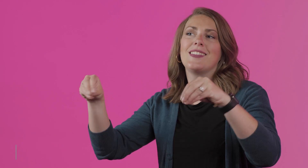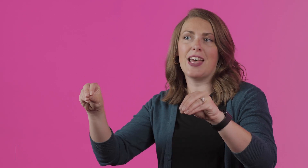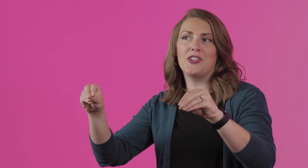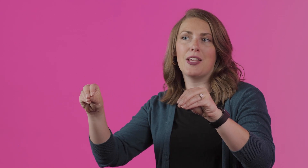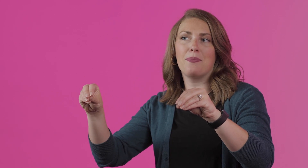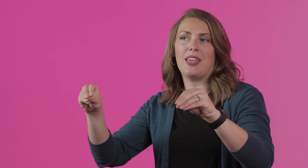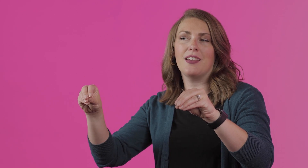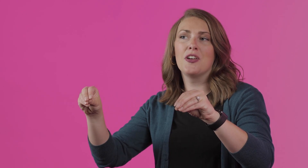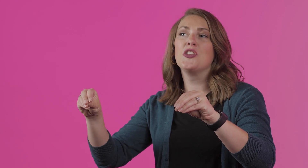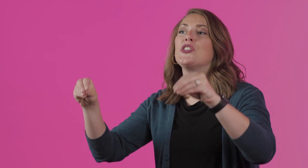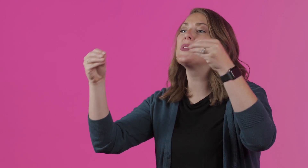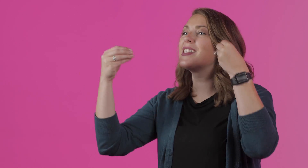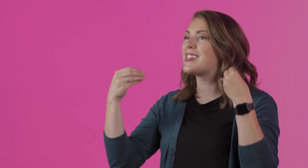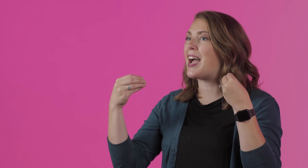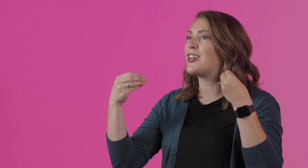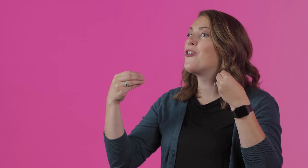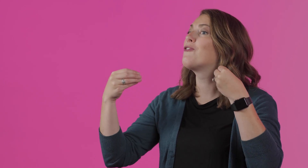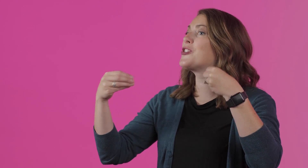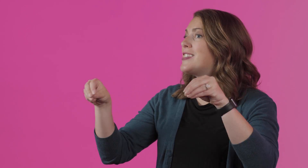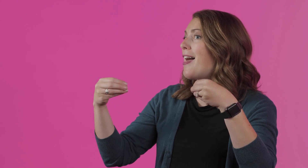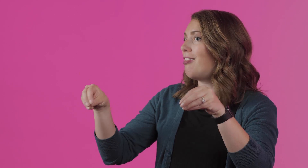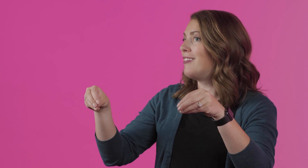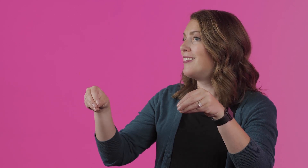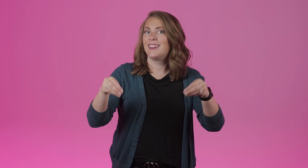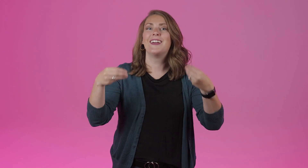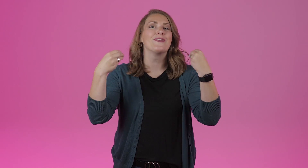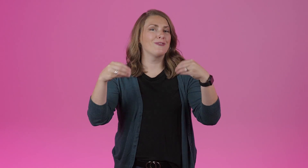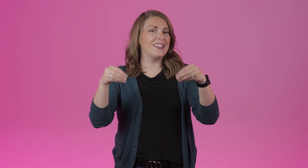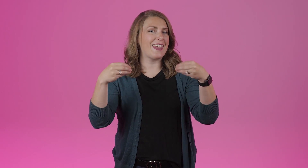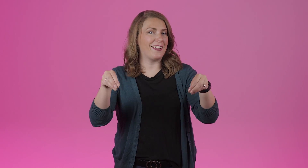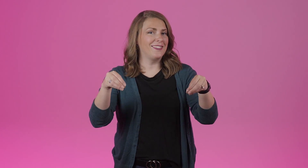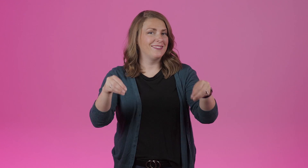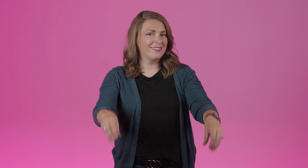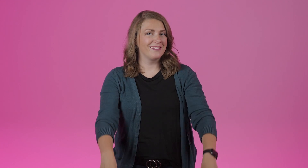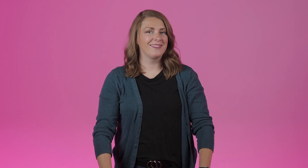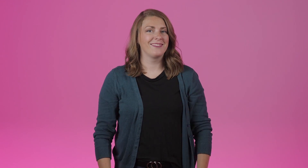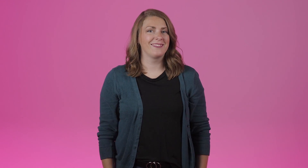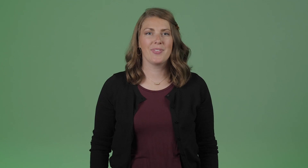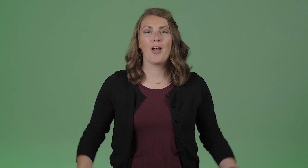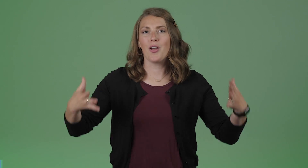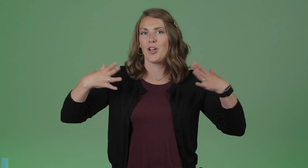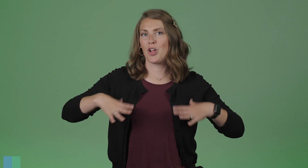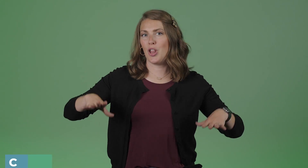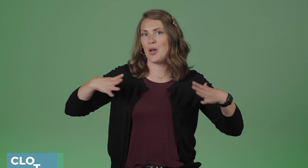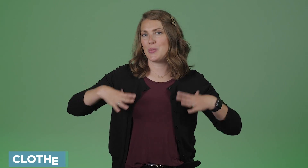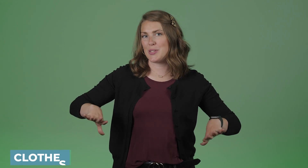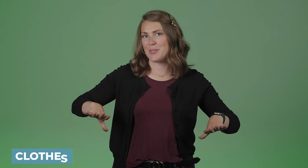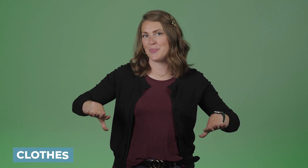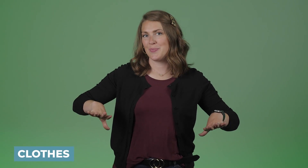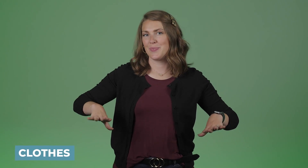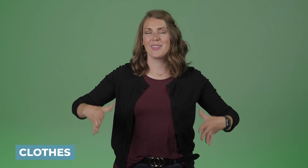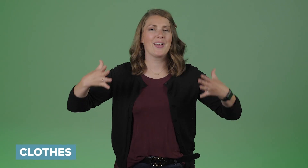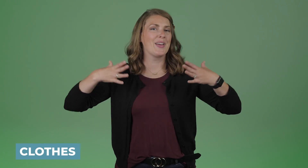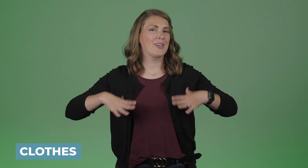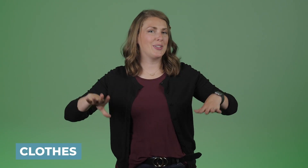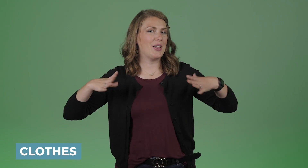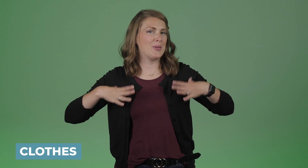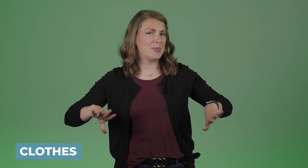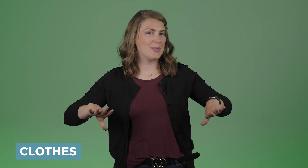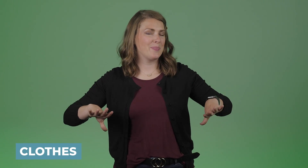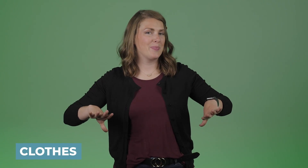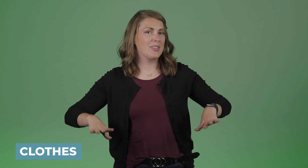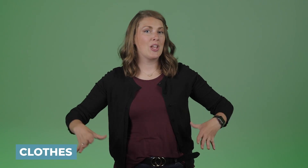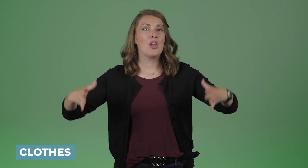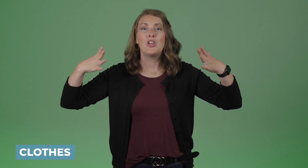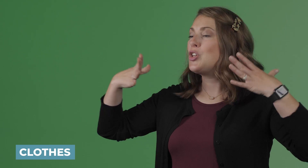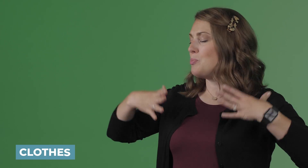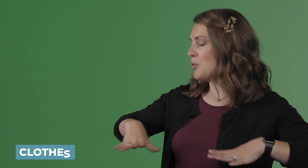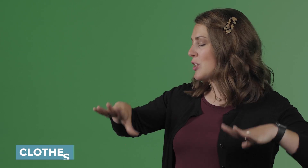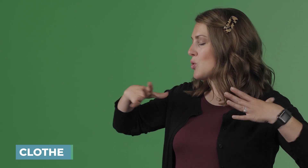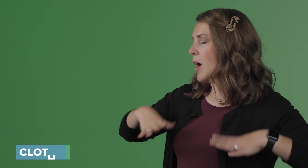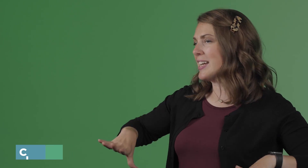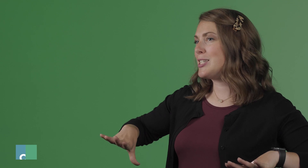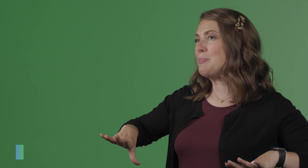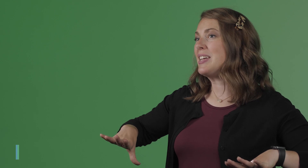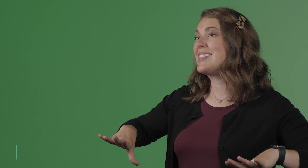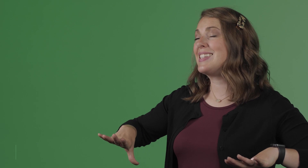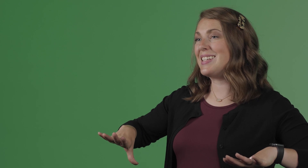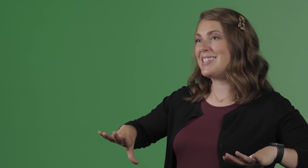sell something so it's a sign for sell 'retail.' 'Clothes, clothes,' you move it twice because this